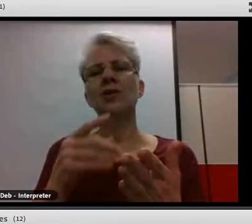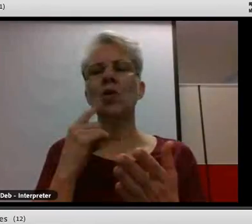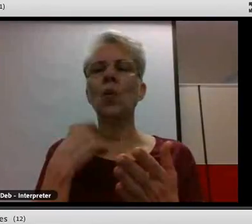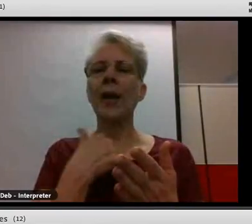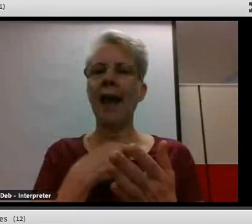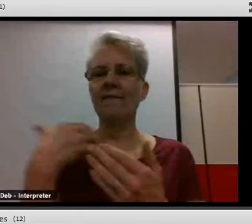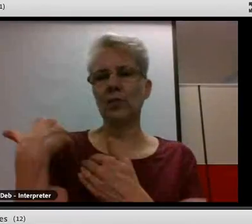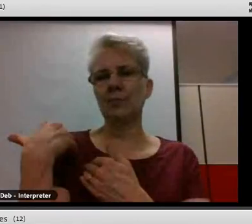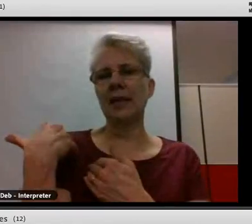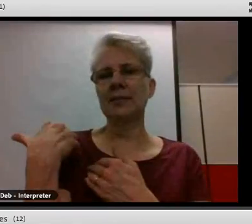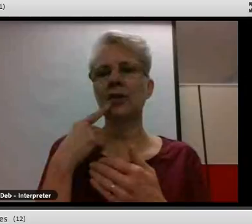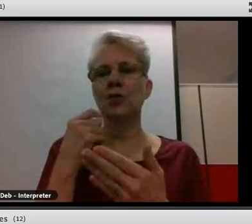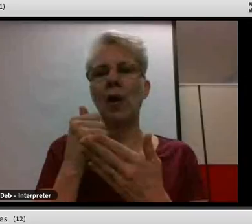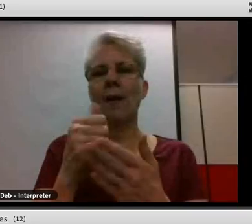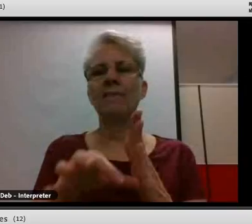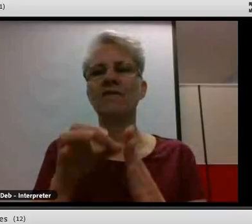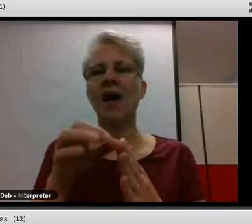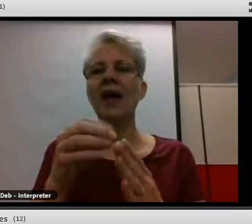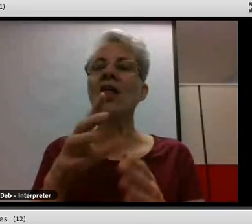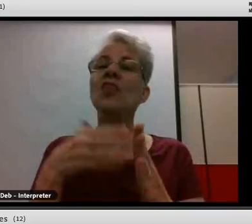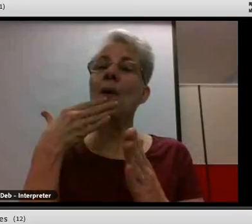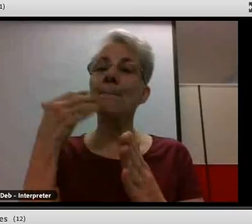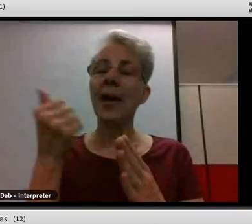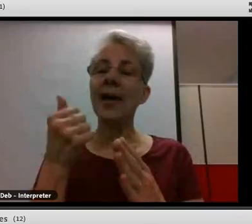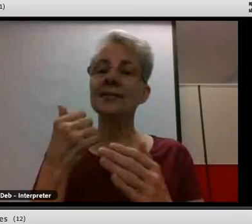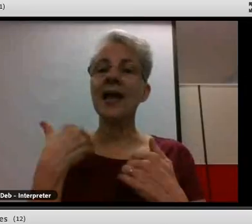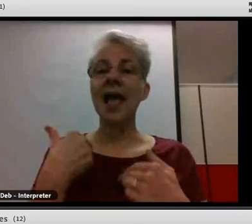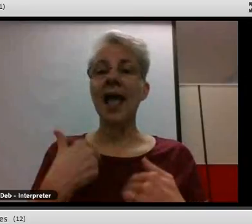Vision disability, 18.3%.